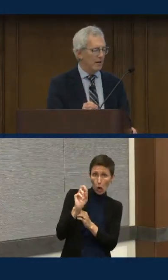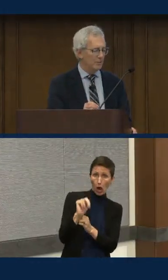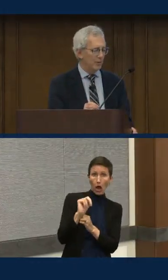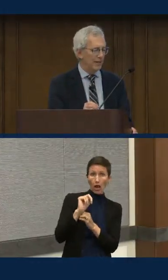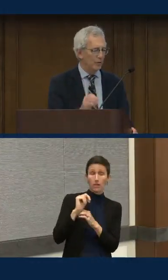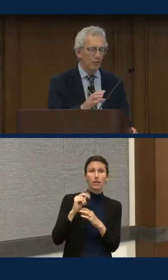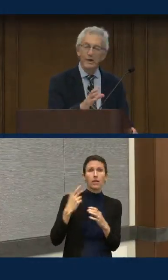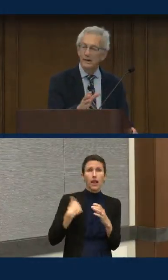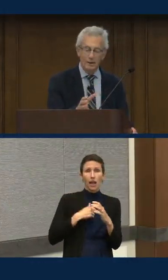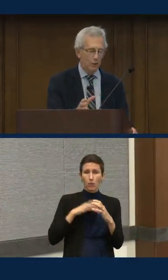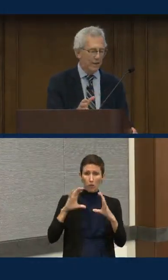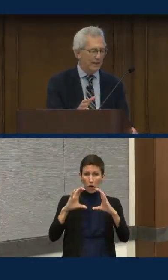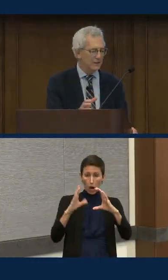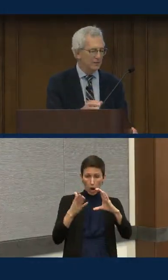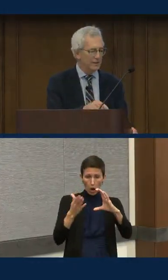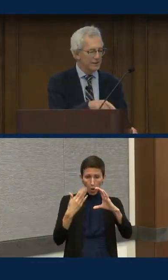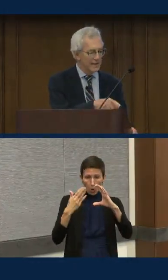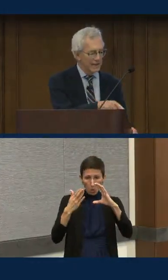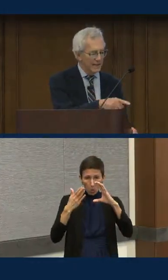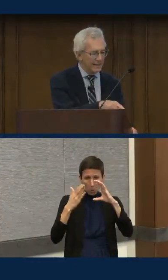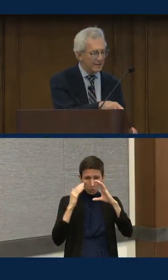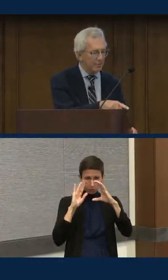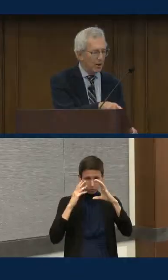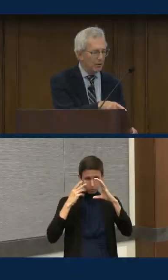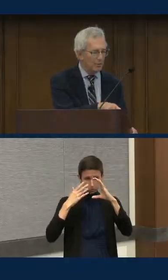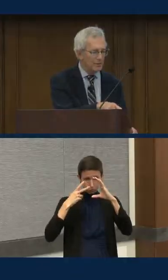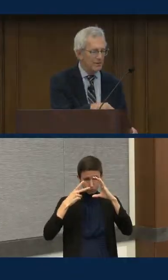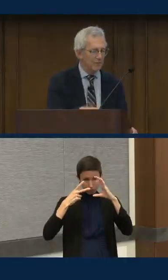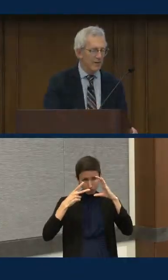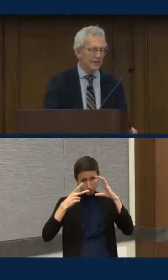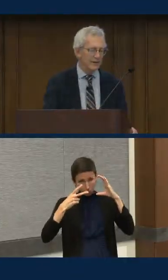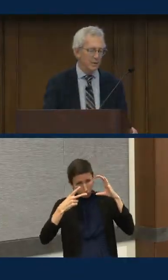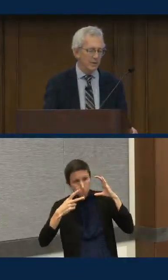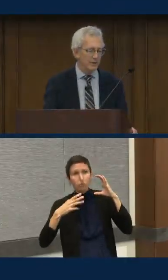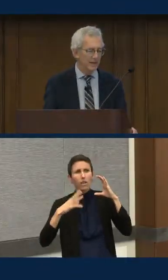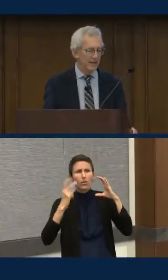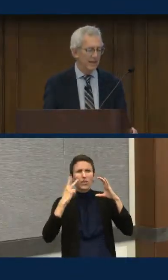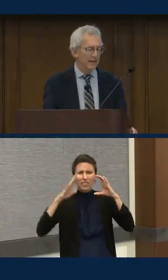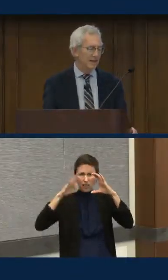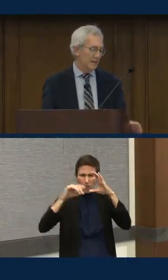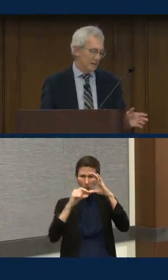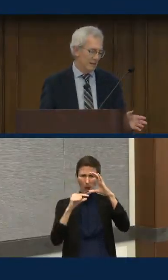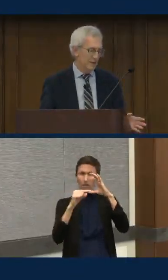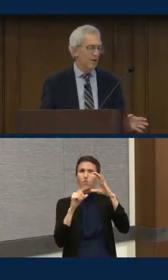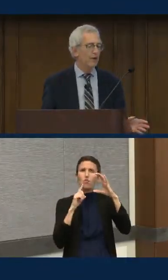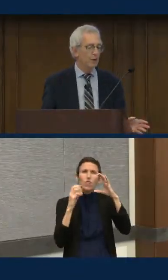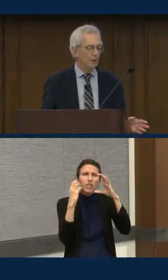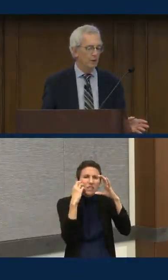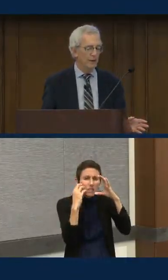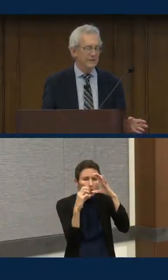looking at the location of these. At the bottom you see a